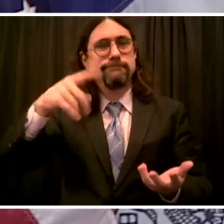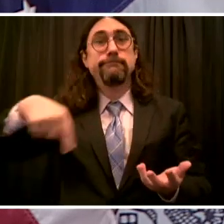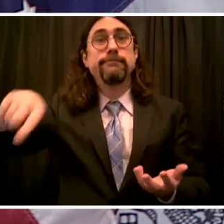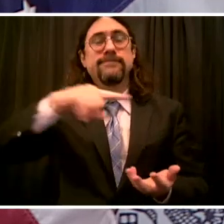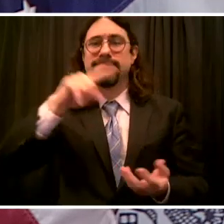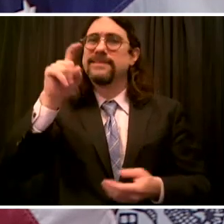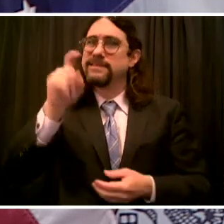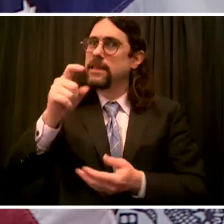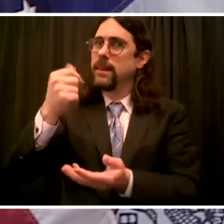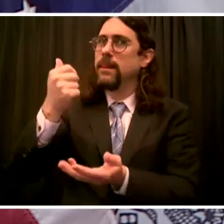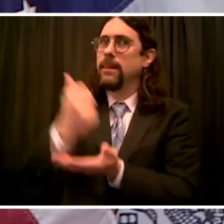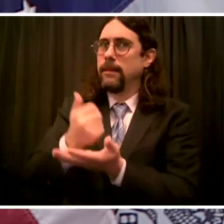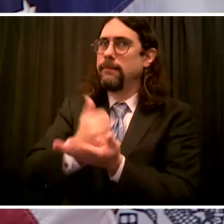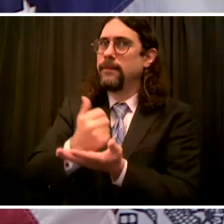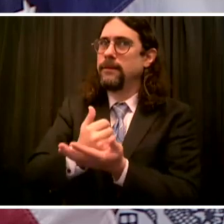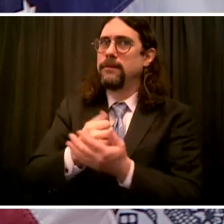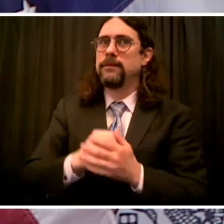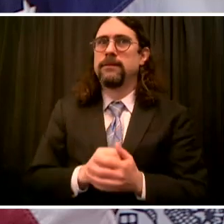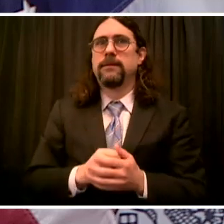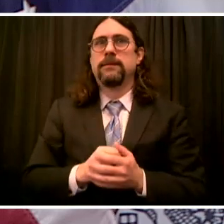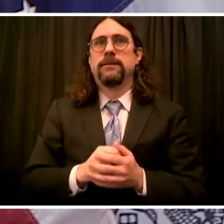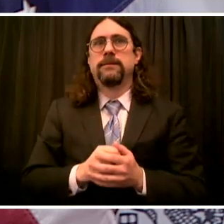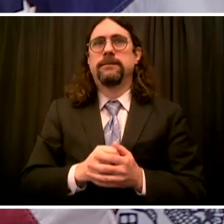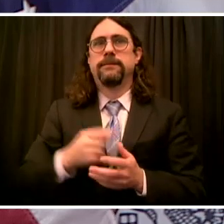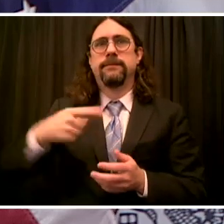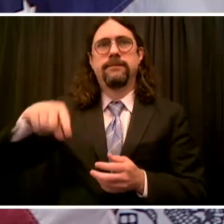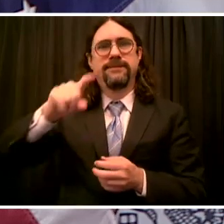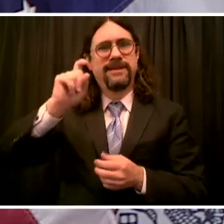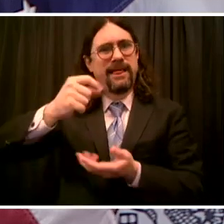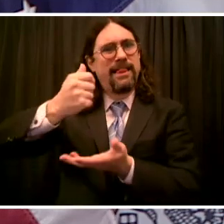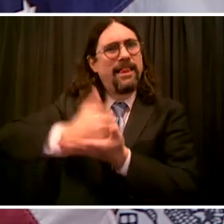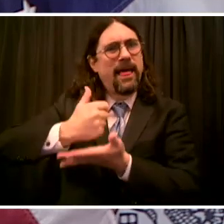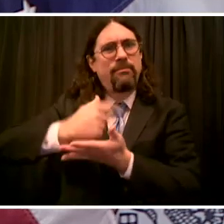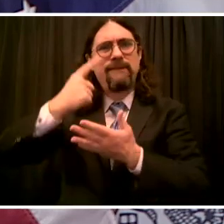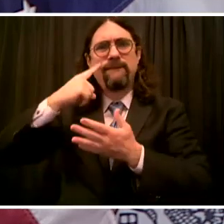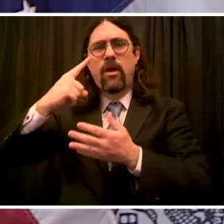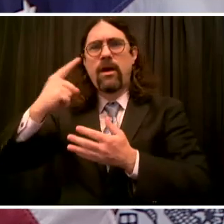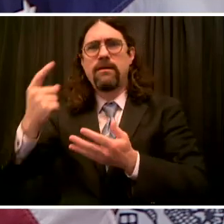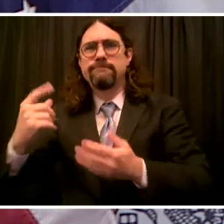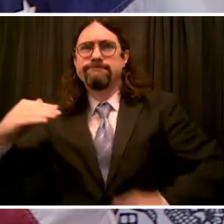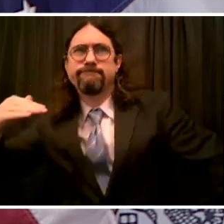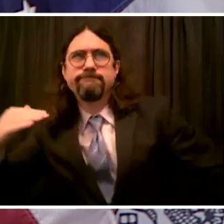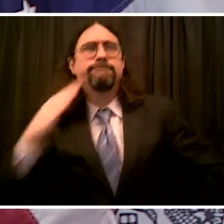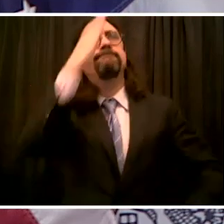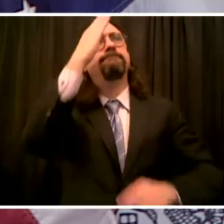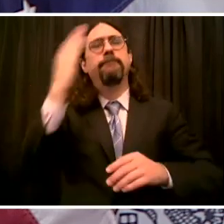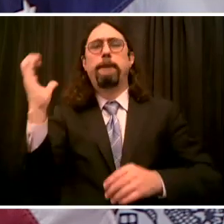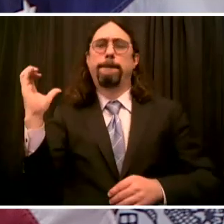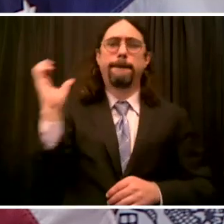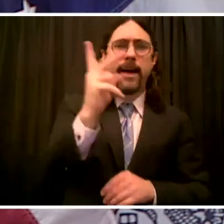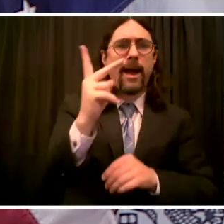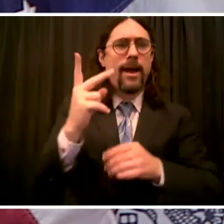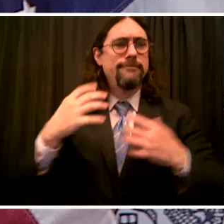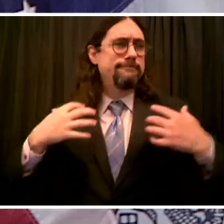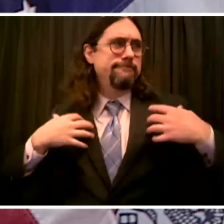NATIONAL CRISIS. WE NEDE HELP. WE NEED HELP TO GET BACK ON OUR FEET. WEE NEDHE LP TO RESTART AND